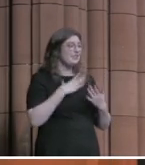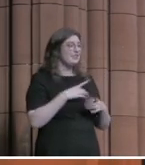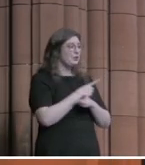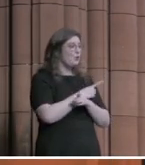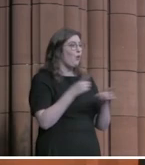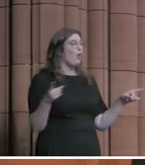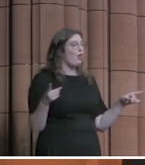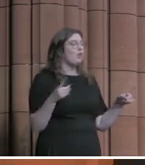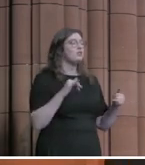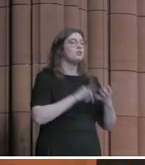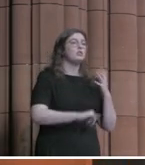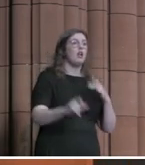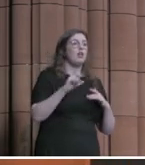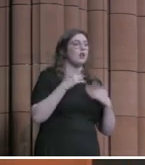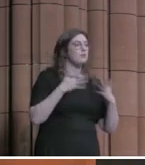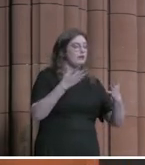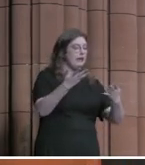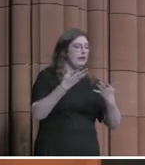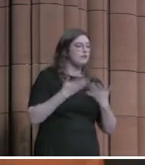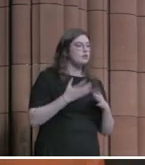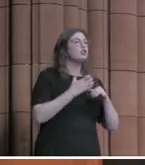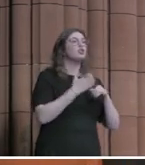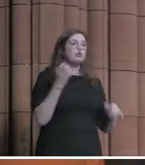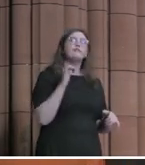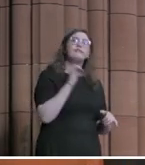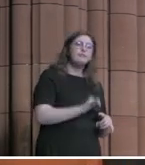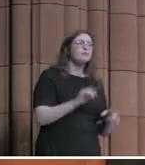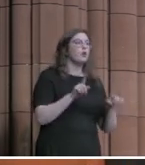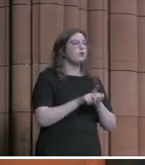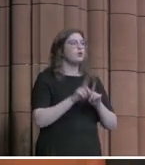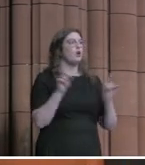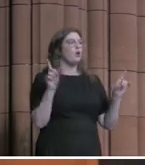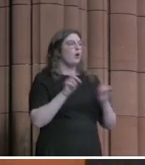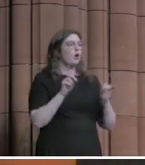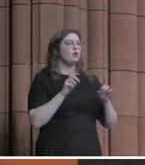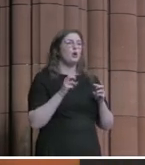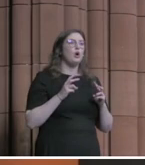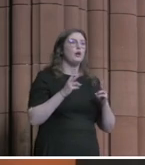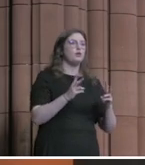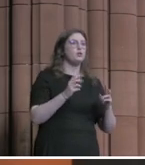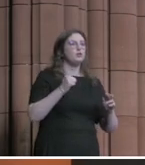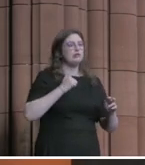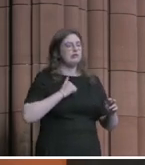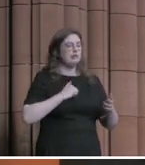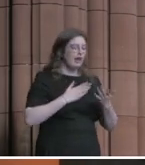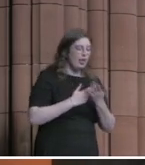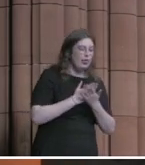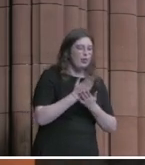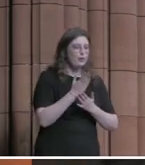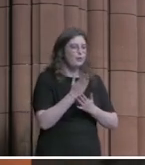Strathclyde has equipped you, not just with a degree, but with a compass to navigate the futures unpredictable tides, whether it's in consumer markets